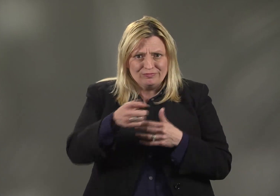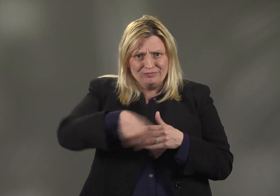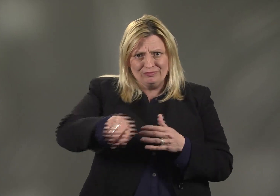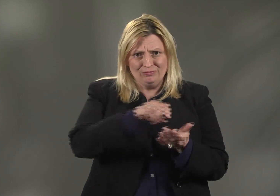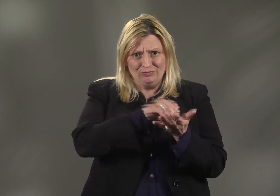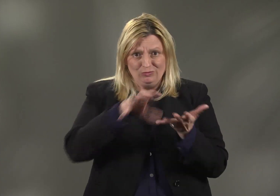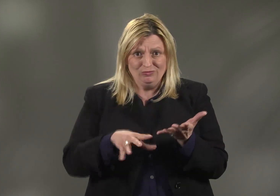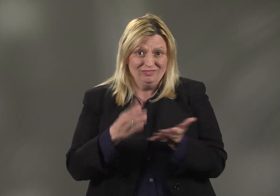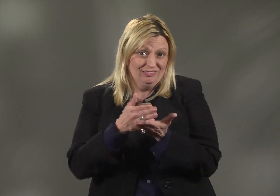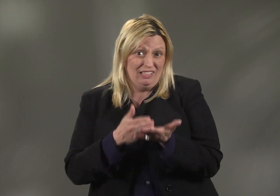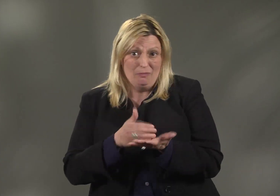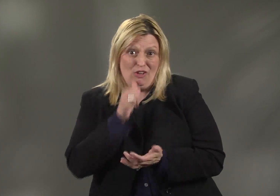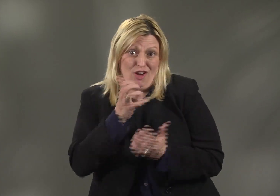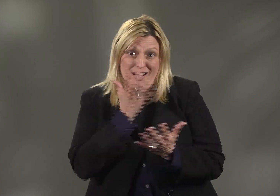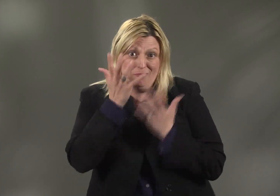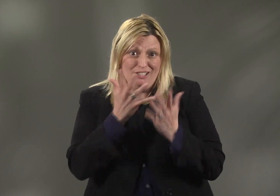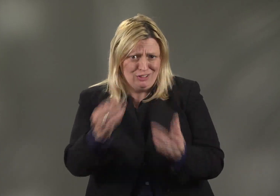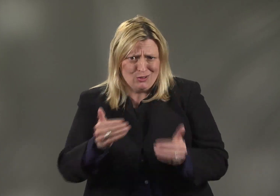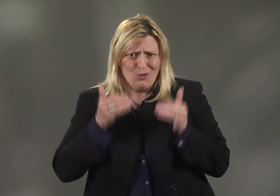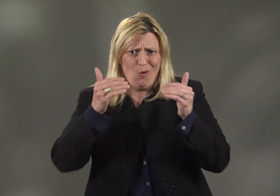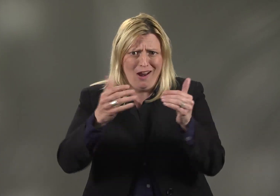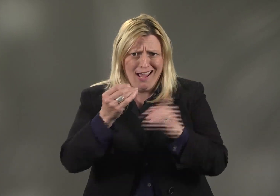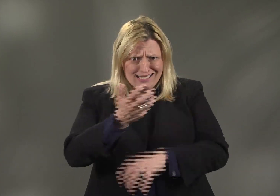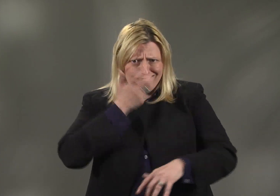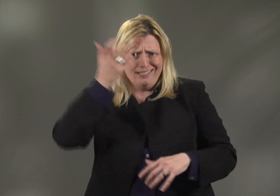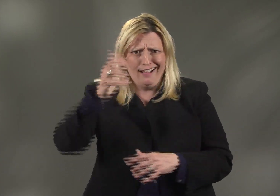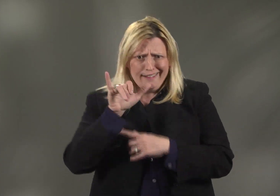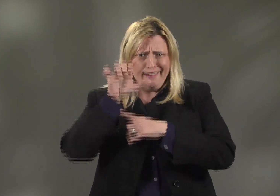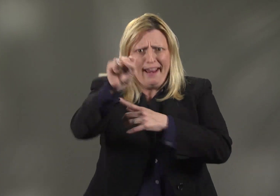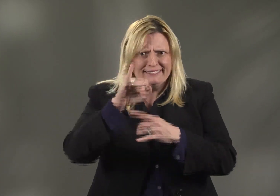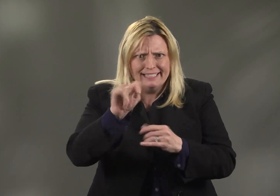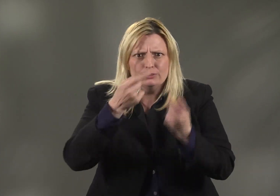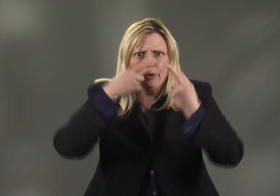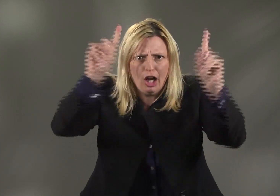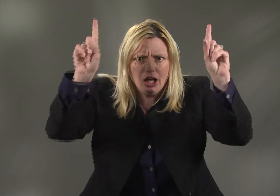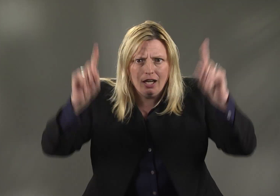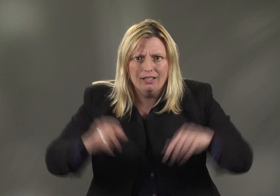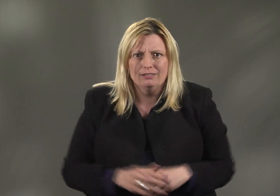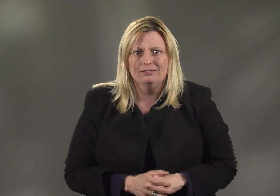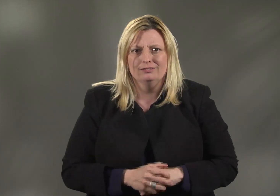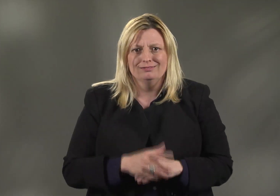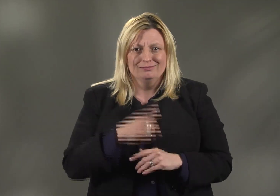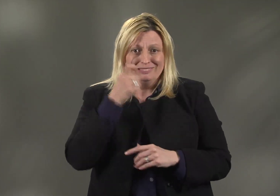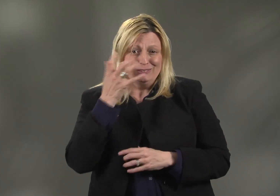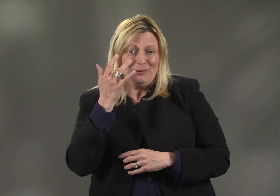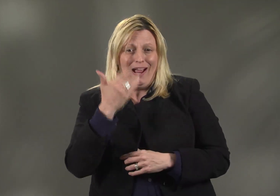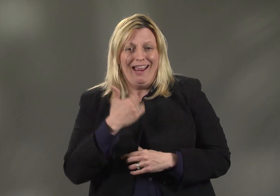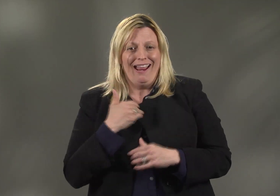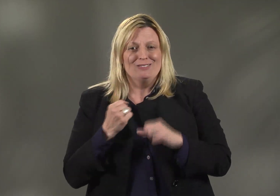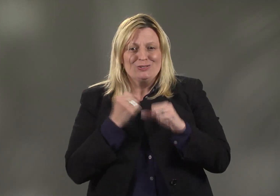There are some students who are not embarrassed and go right along with it and even may shout, "Yep, it's working,"